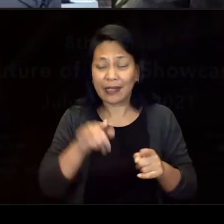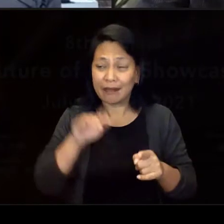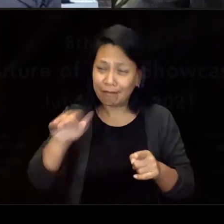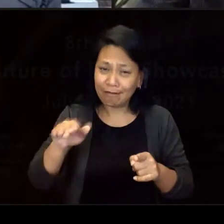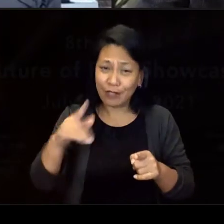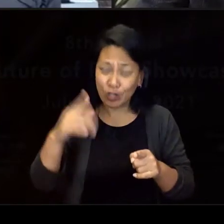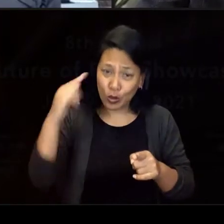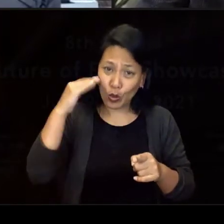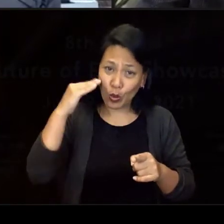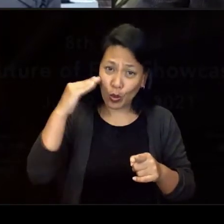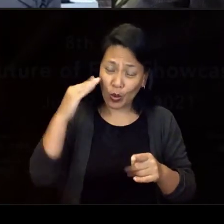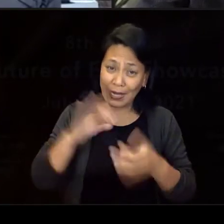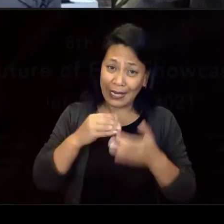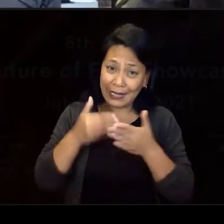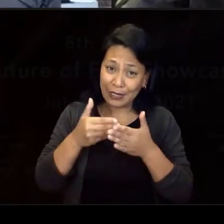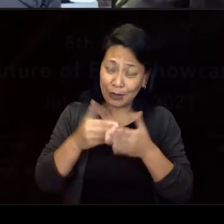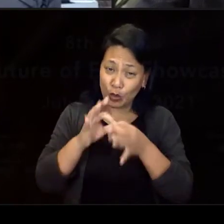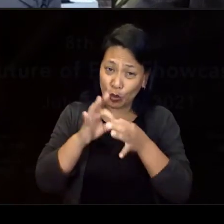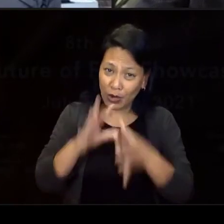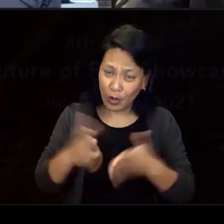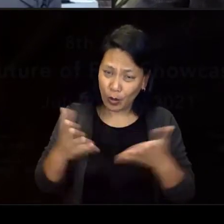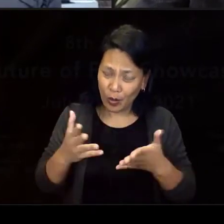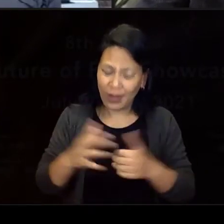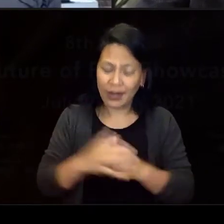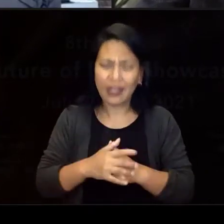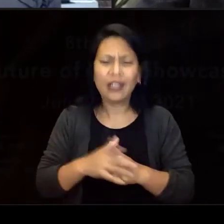So in 2019, I sort of dived in looking for it.